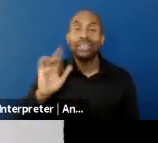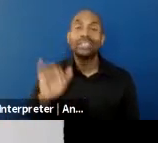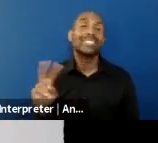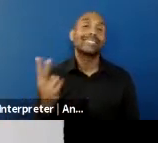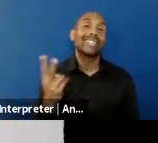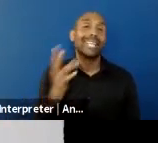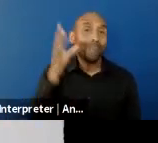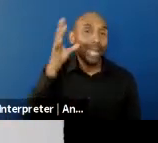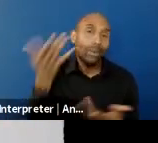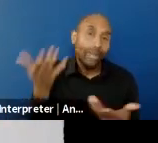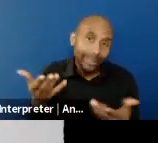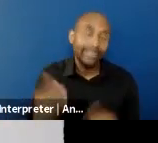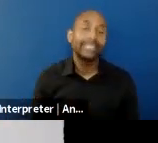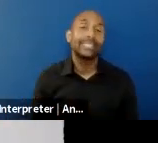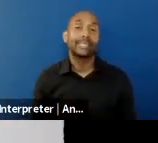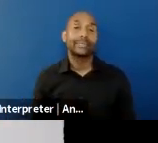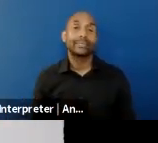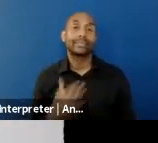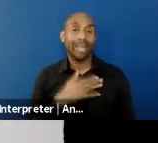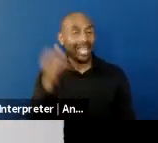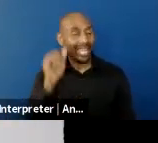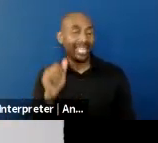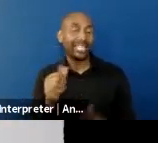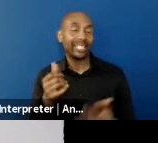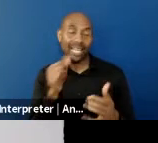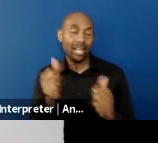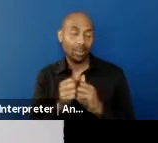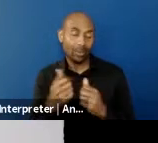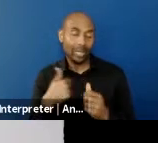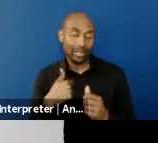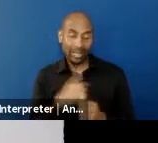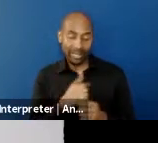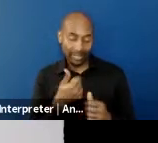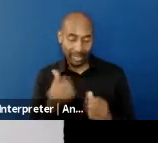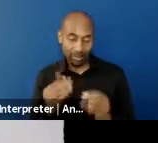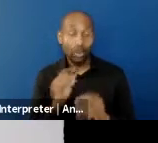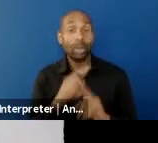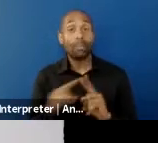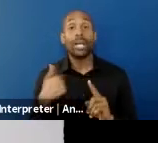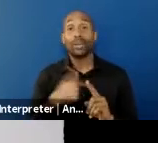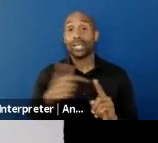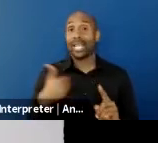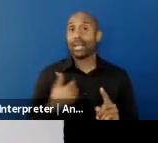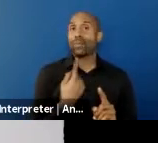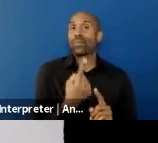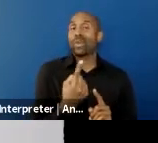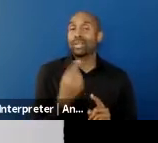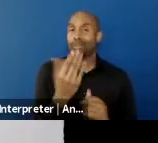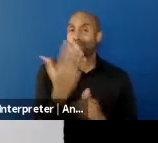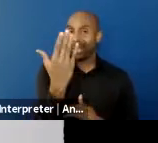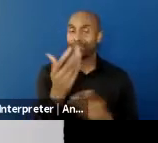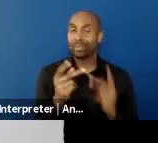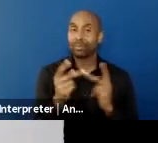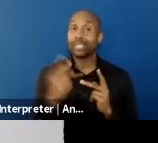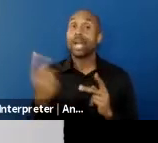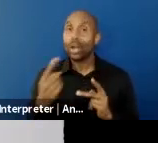She's no longer with me. But we would eat at this one breakfast place.